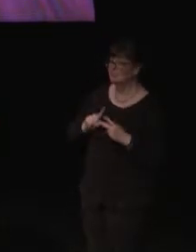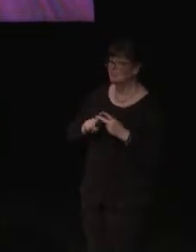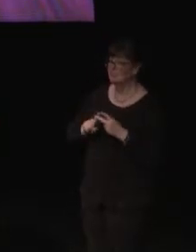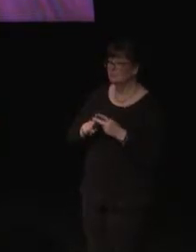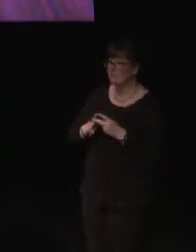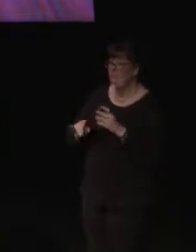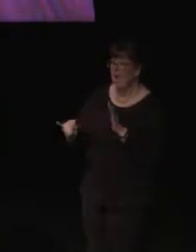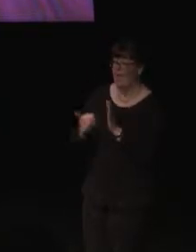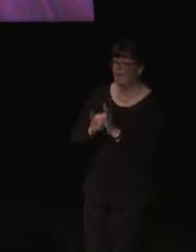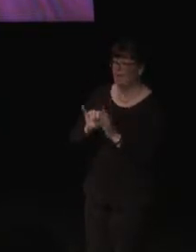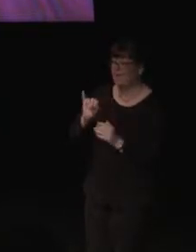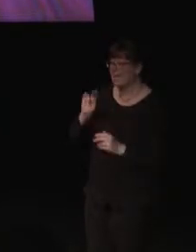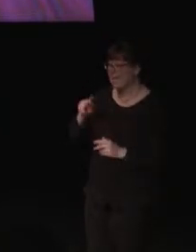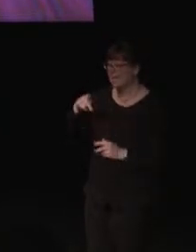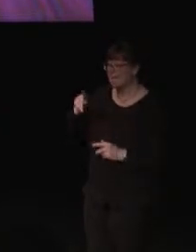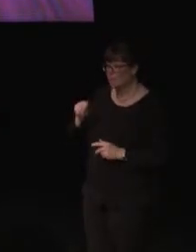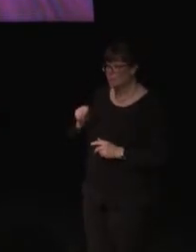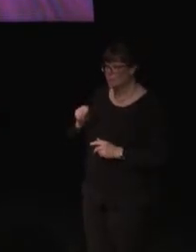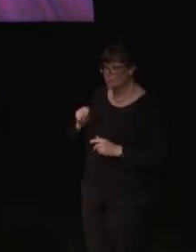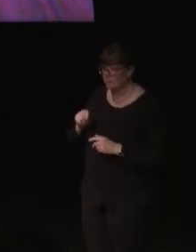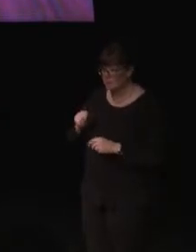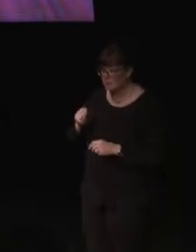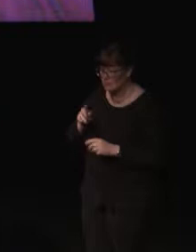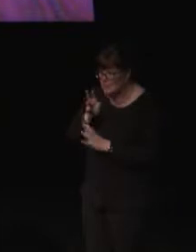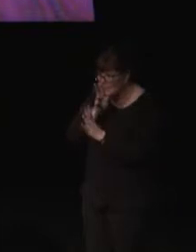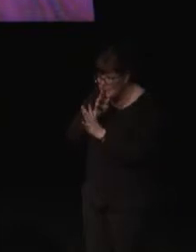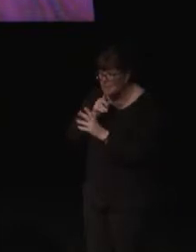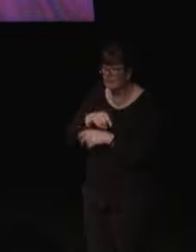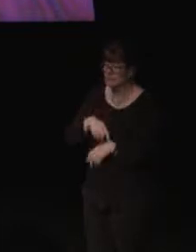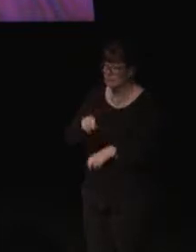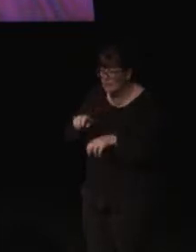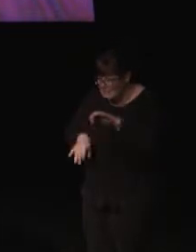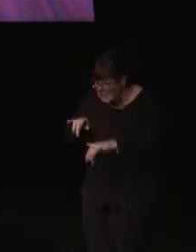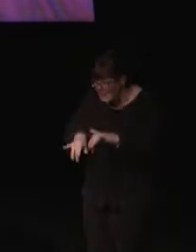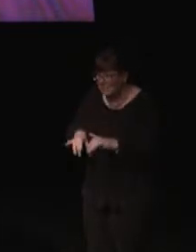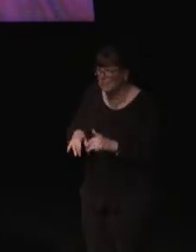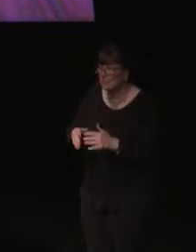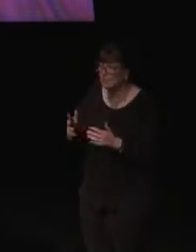is the user speaking or are they typing? The actual message itself.